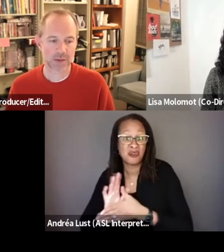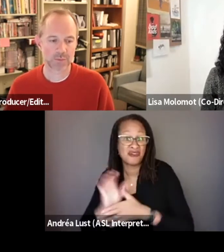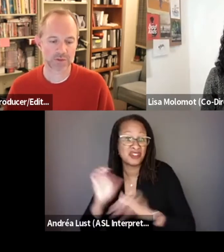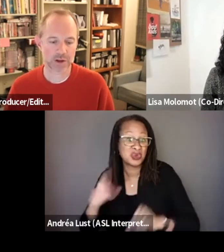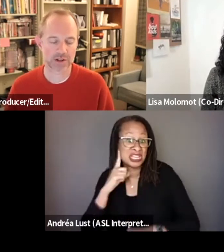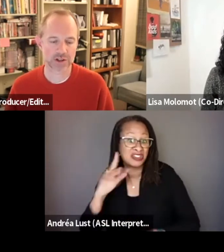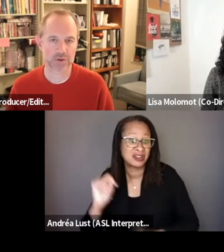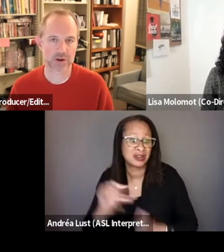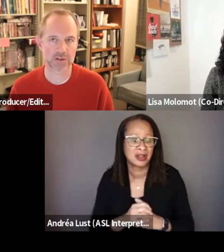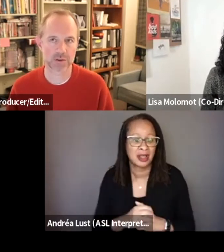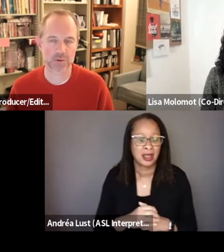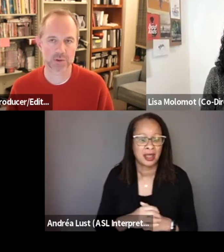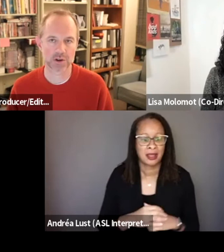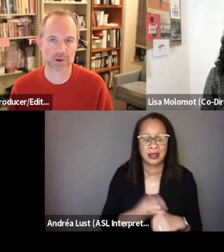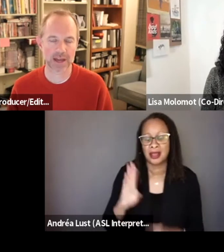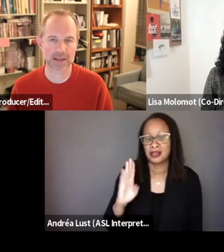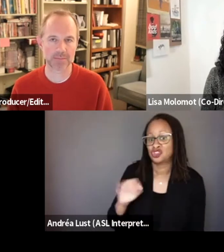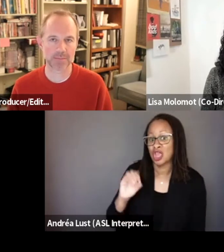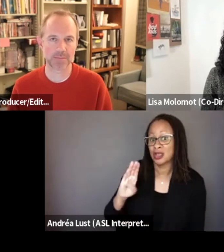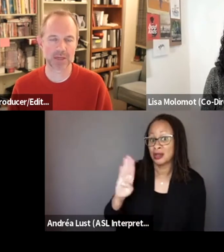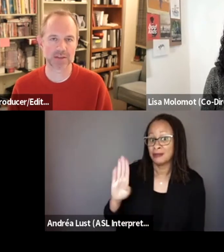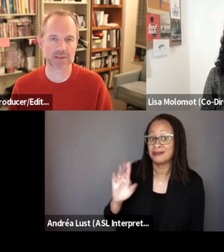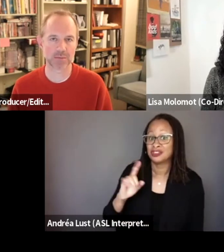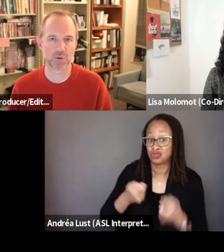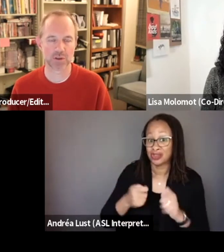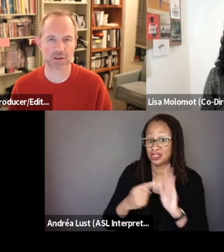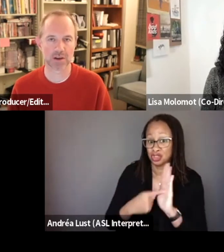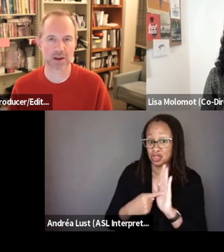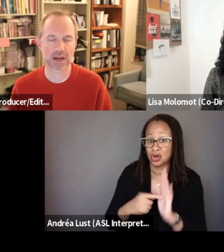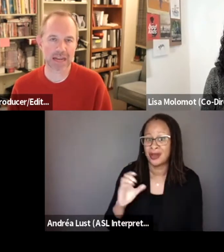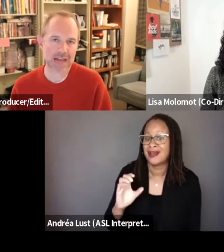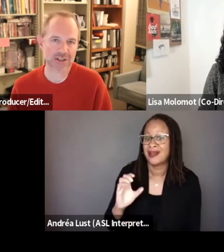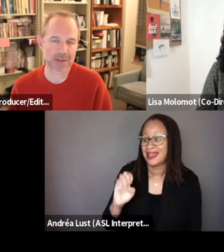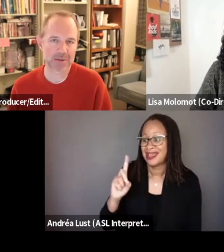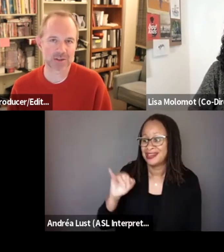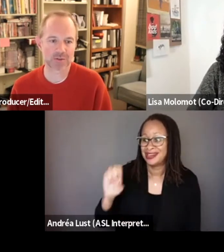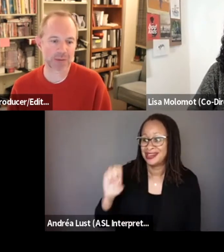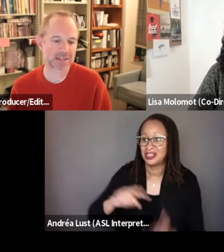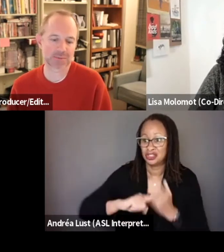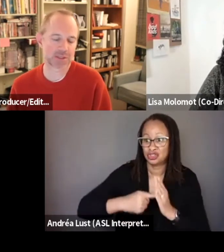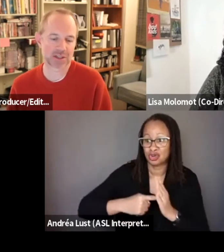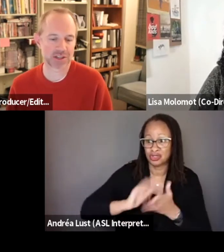And we tried to show also, you know, Eddie begins the movie, and actually, I mean, sort of by disposition,